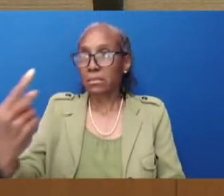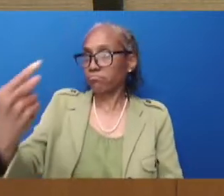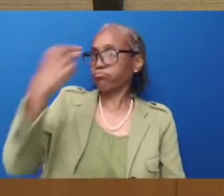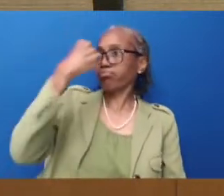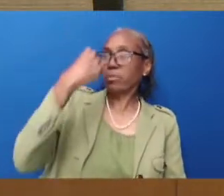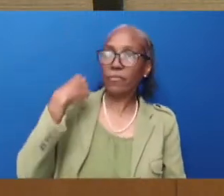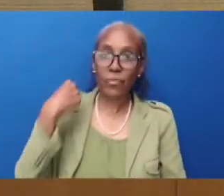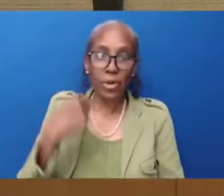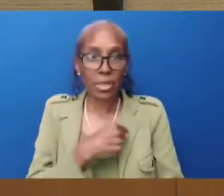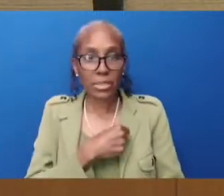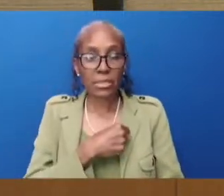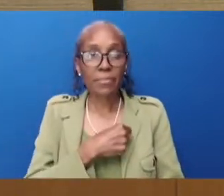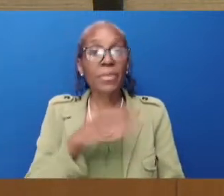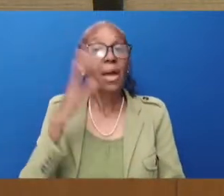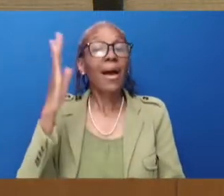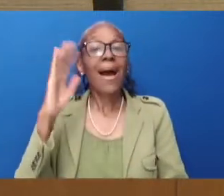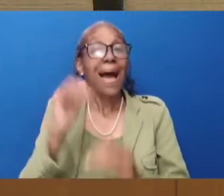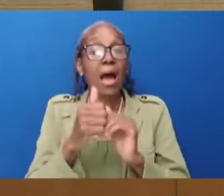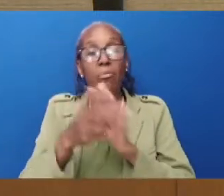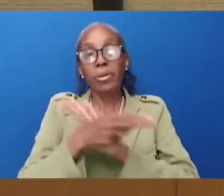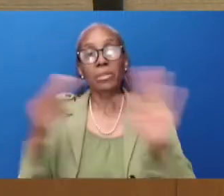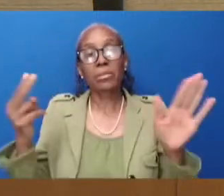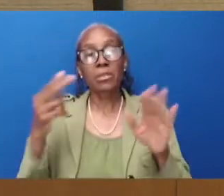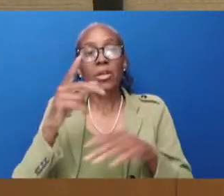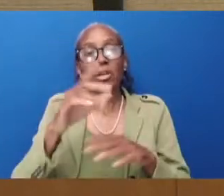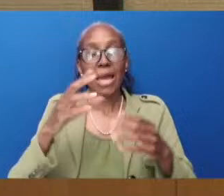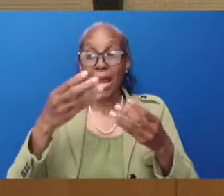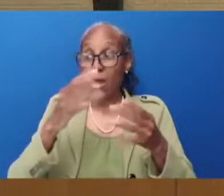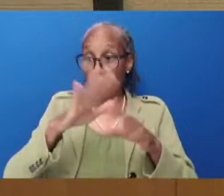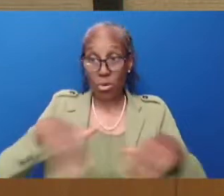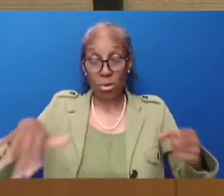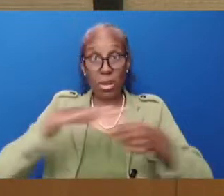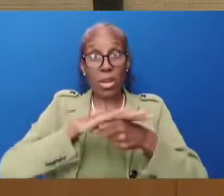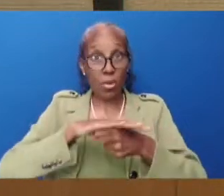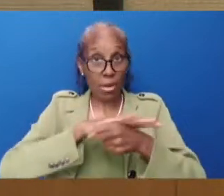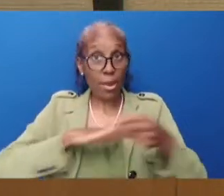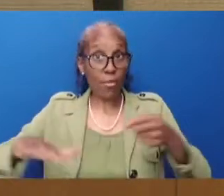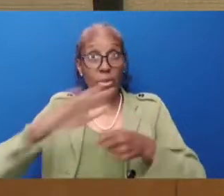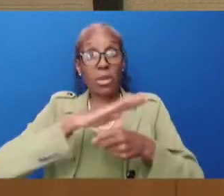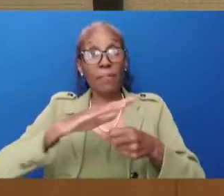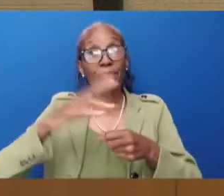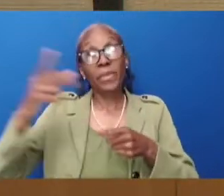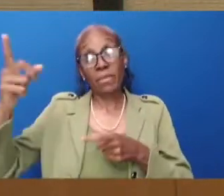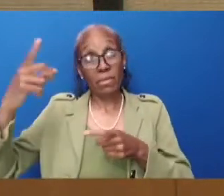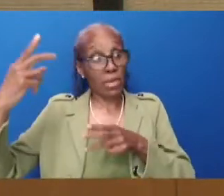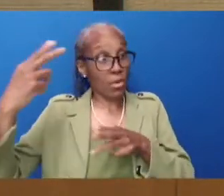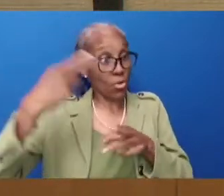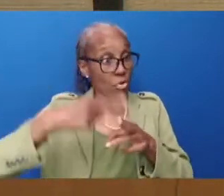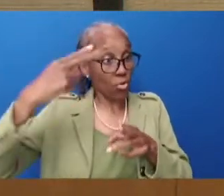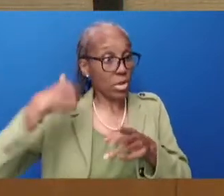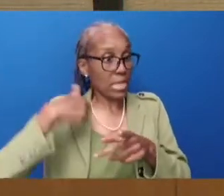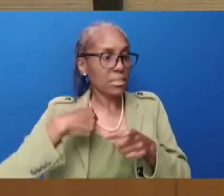POLICING.